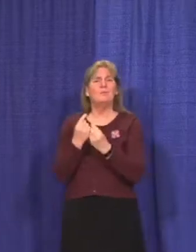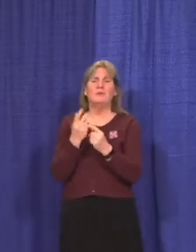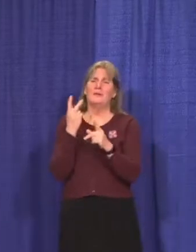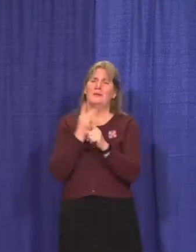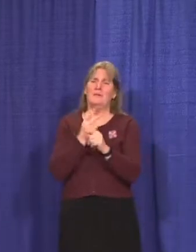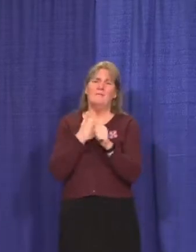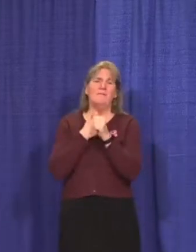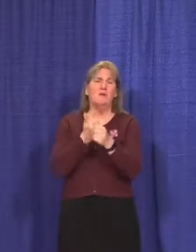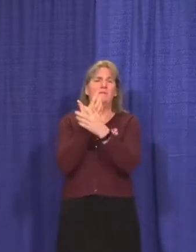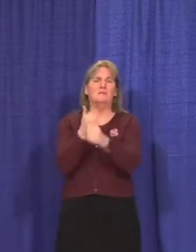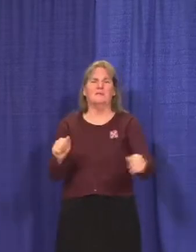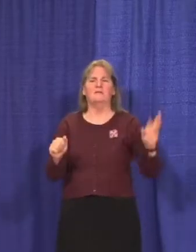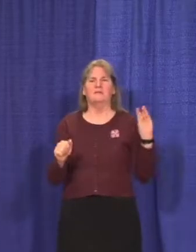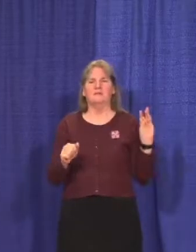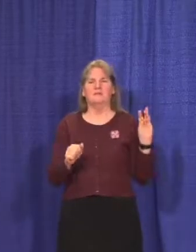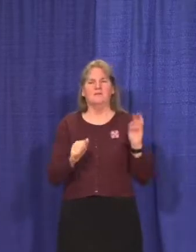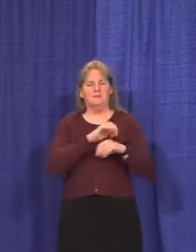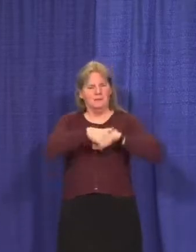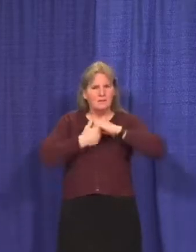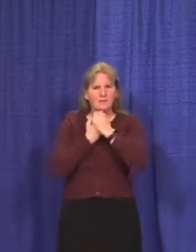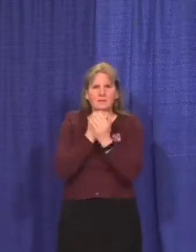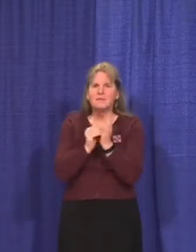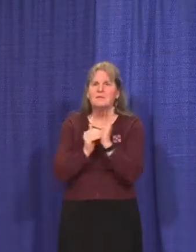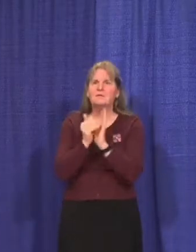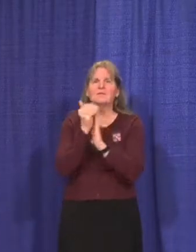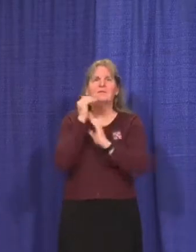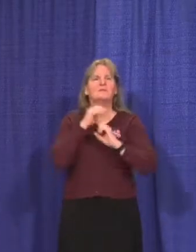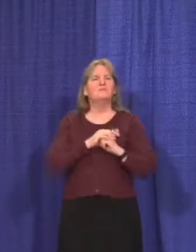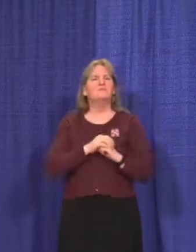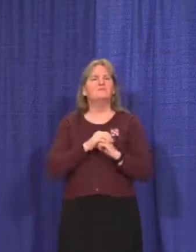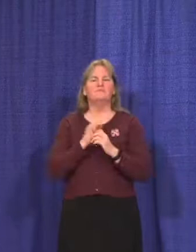Wash her hands often and maintain physical distancing and